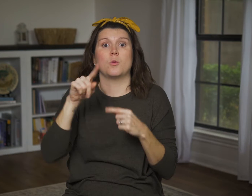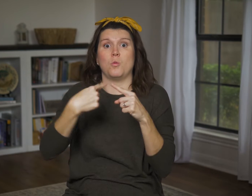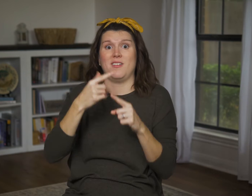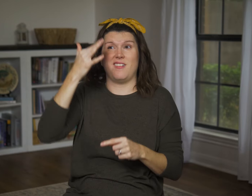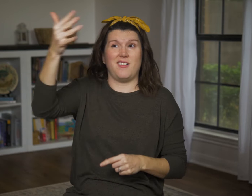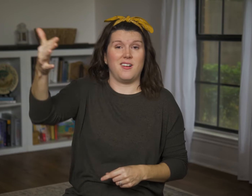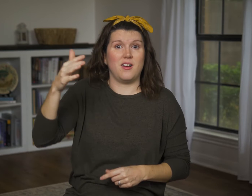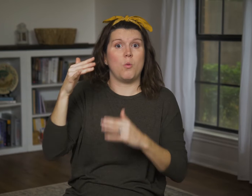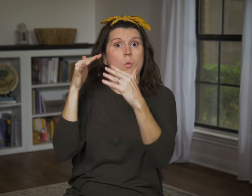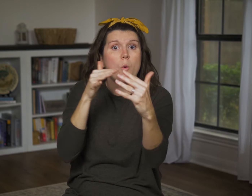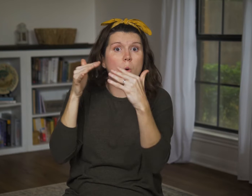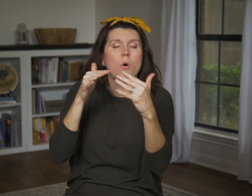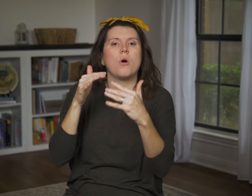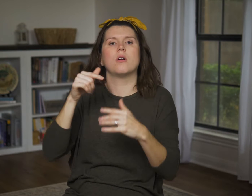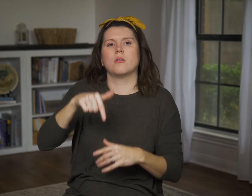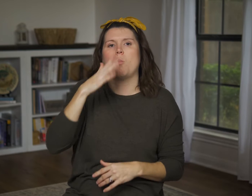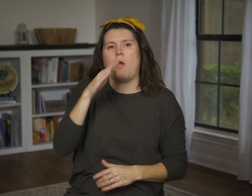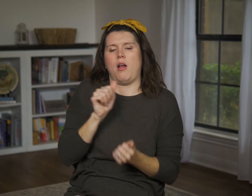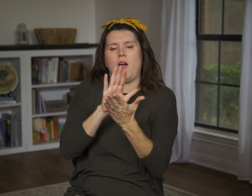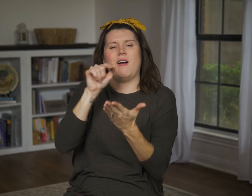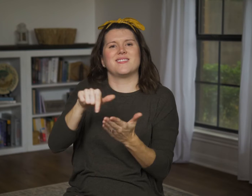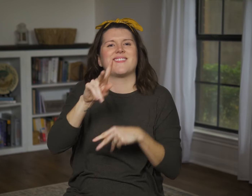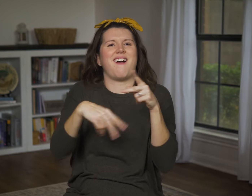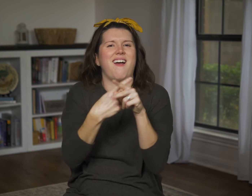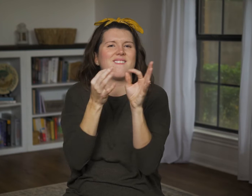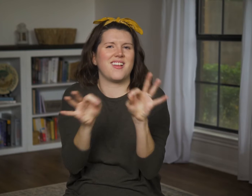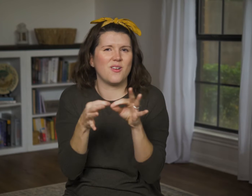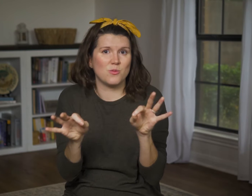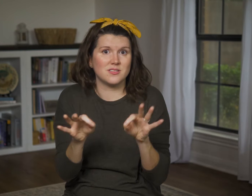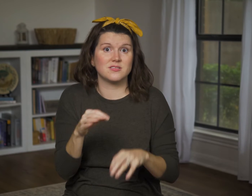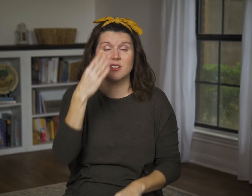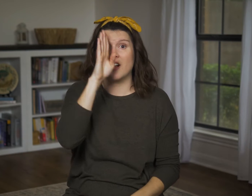We’ll encounter lots of wartime language